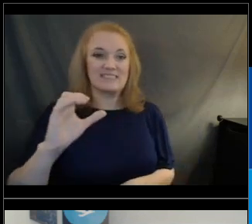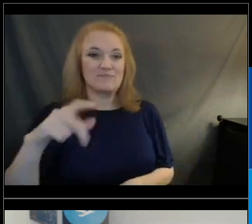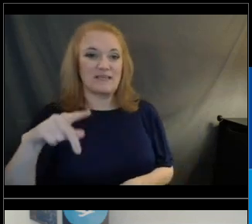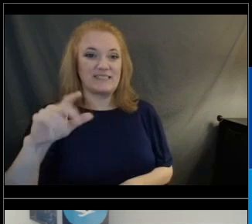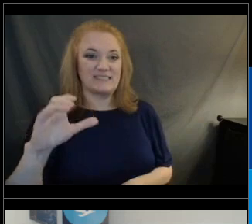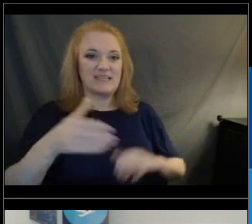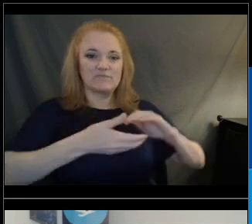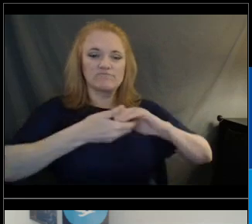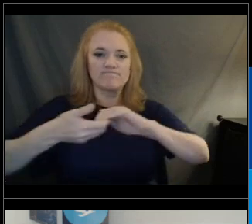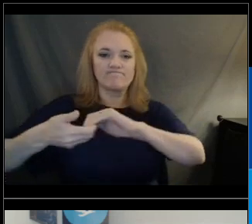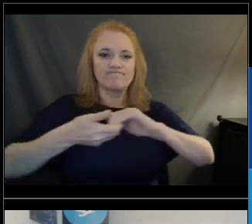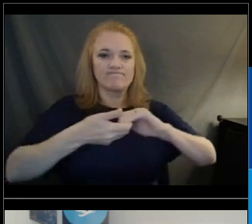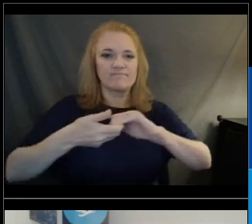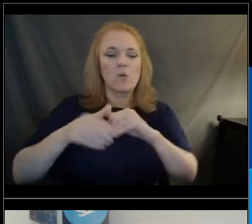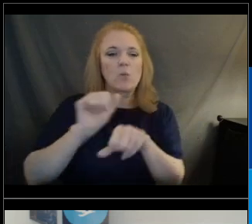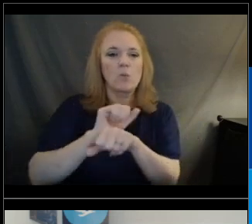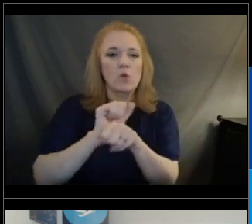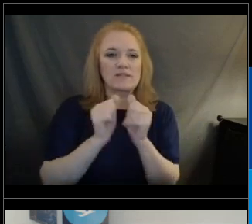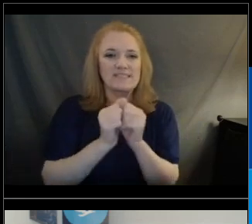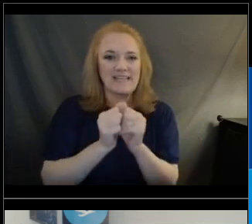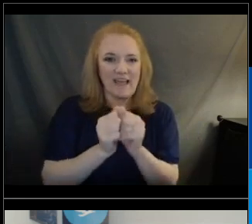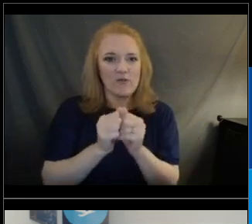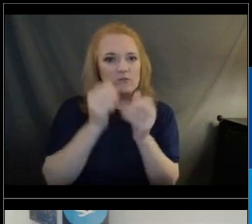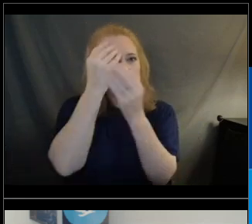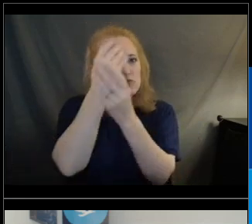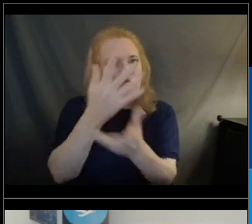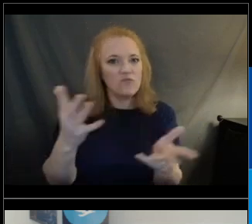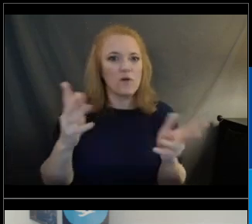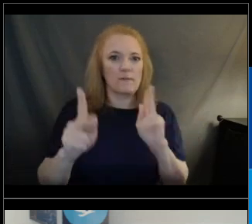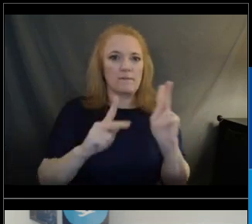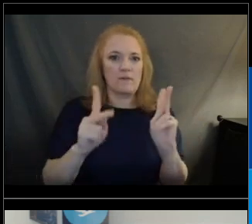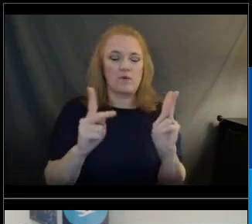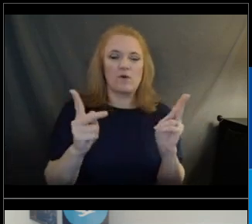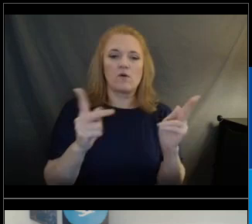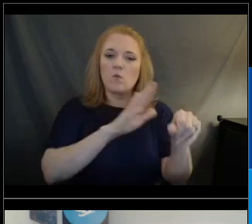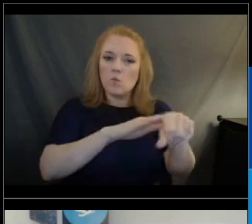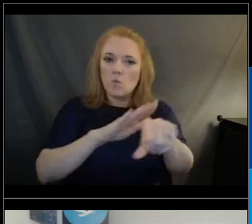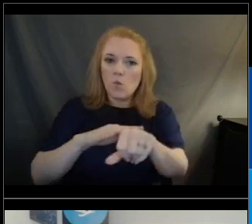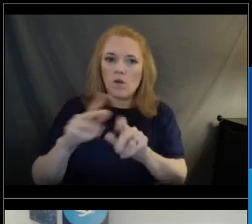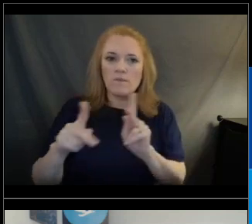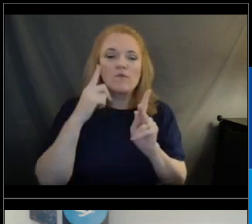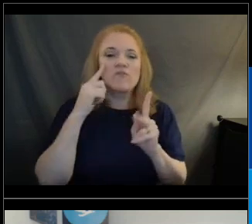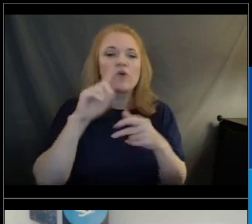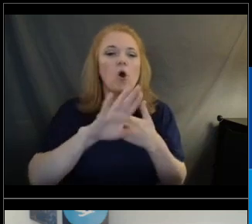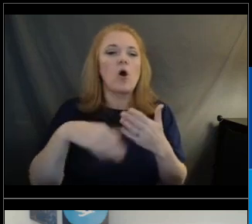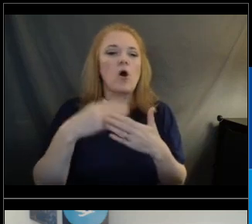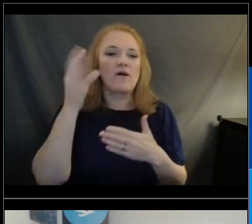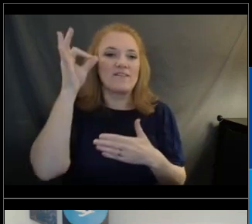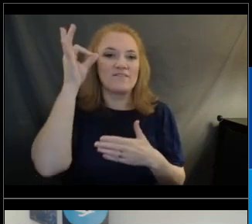initiatives and messaging regarding heat and heat-health across federal agencies.